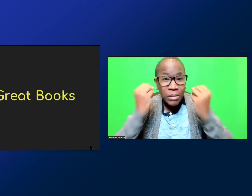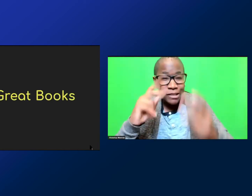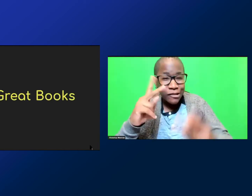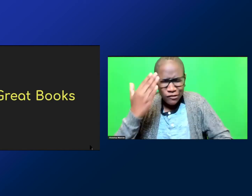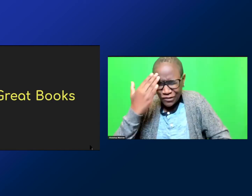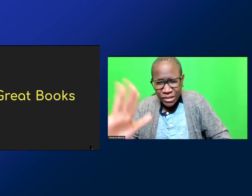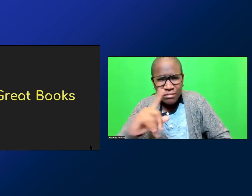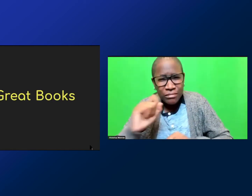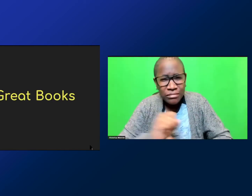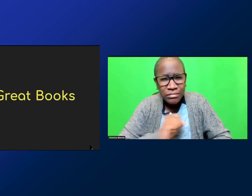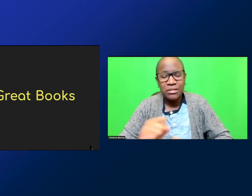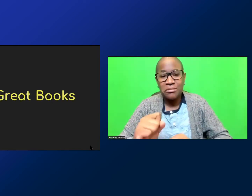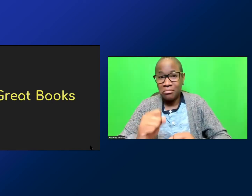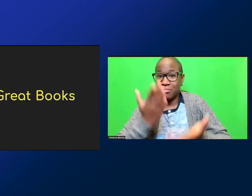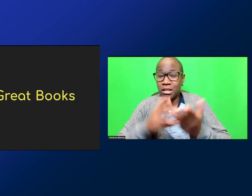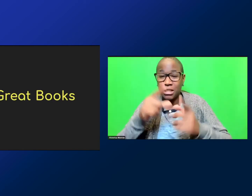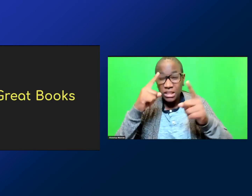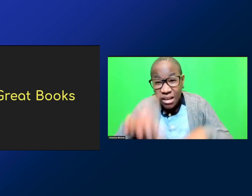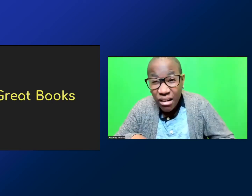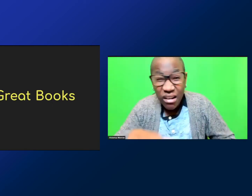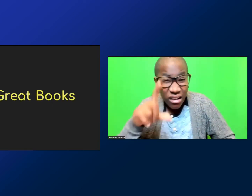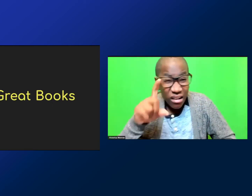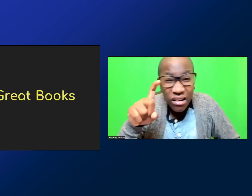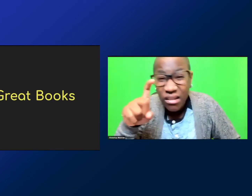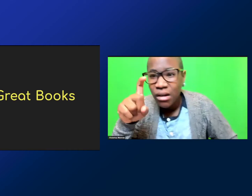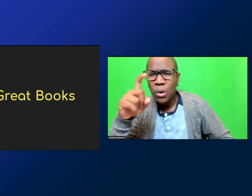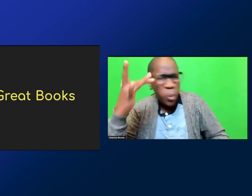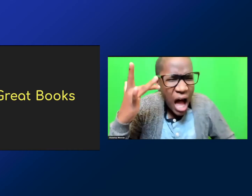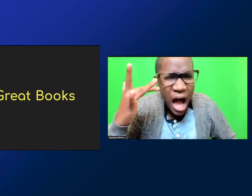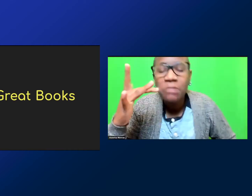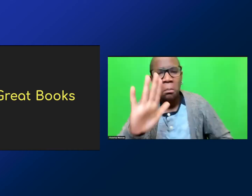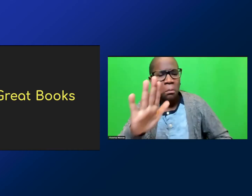many which you may not be aware or may not know of and i'll explain why many of the children's